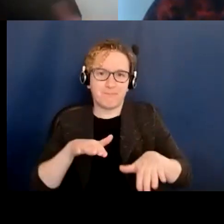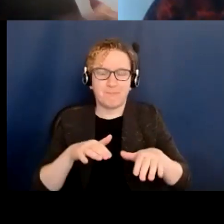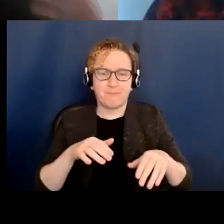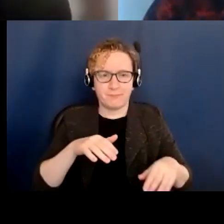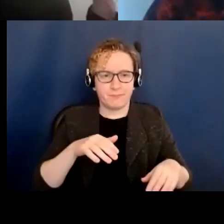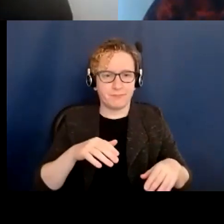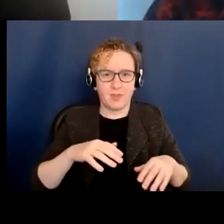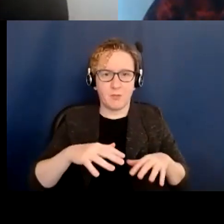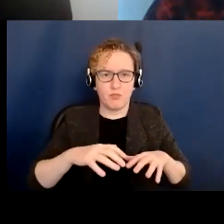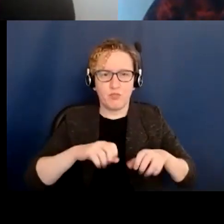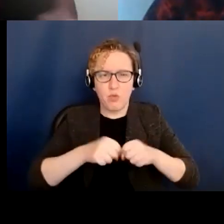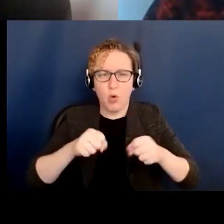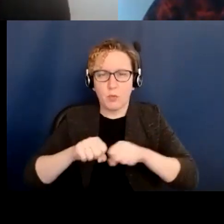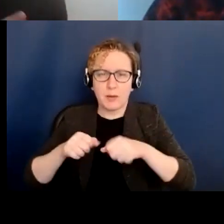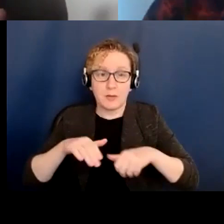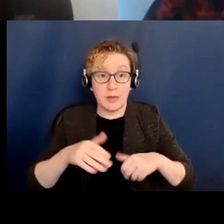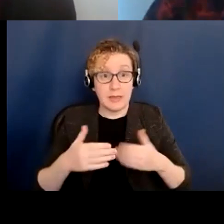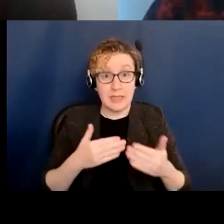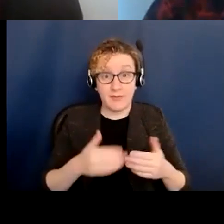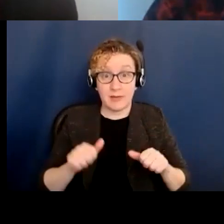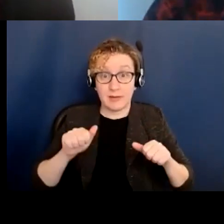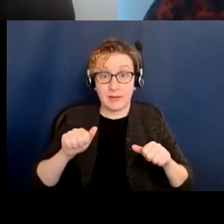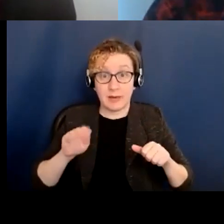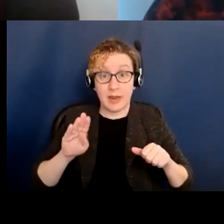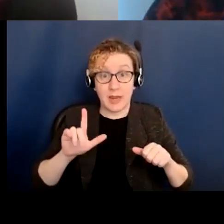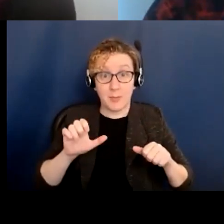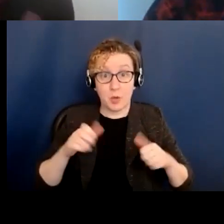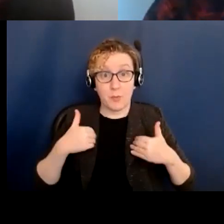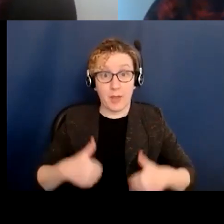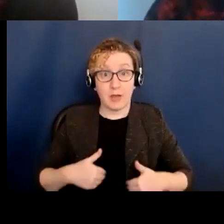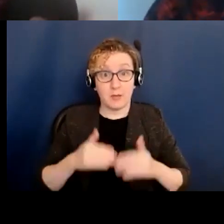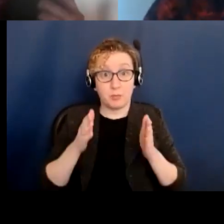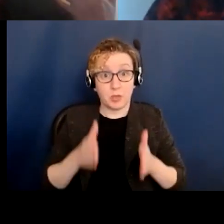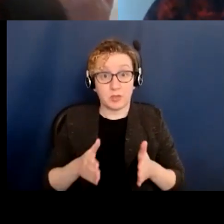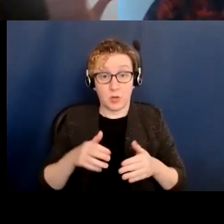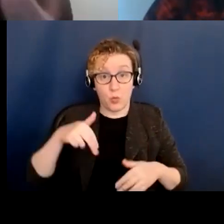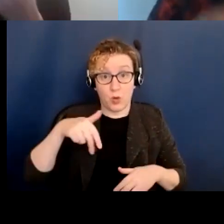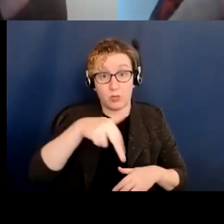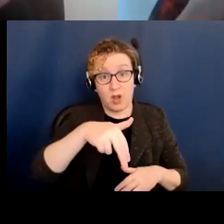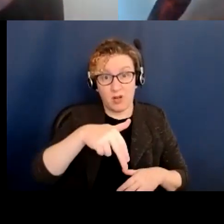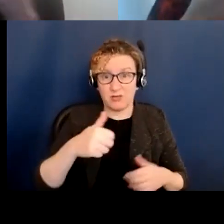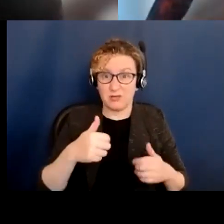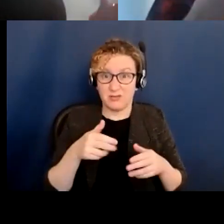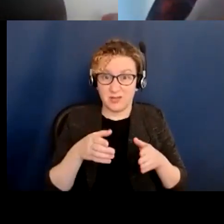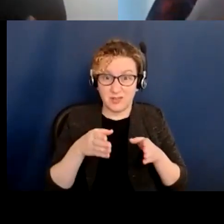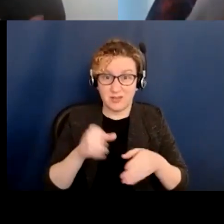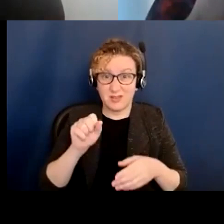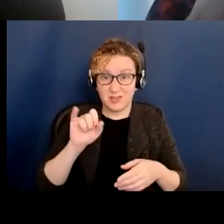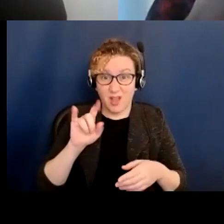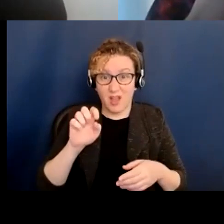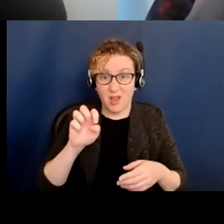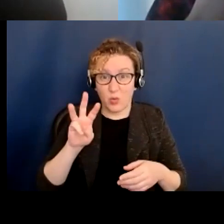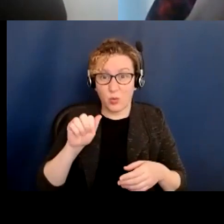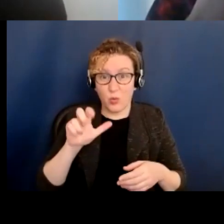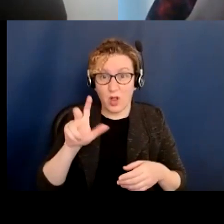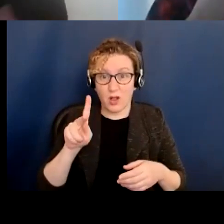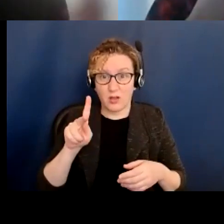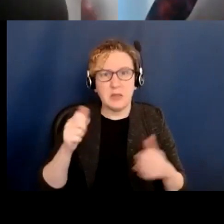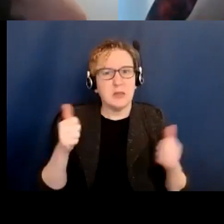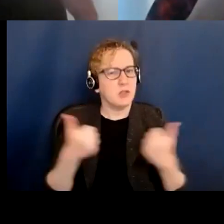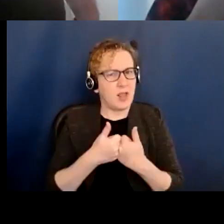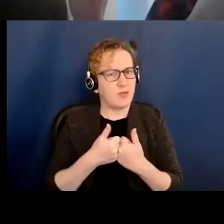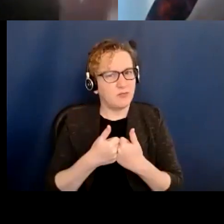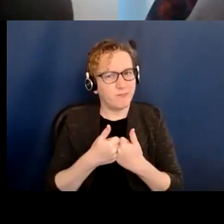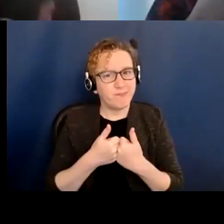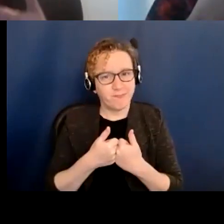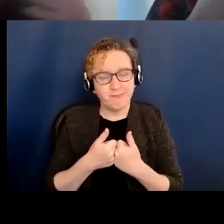As an able bodied person sometimes walking around, it would be challenging.